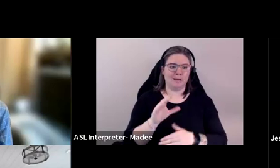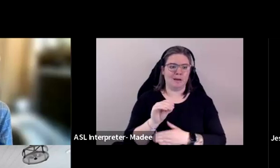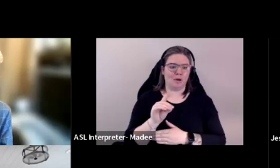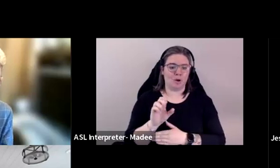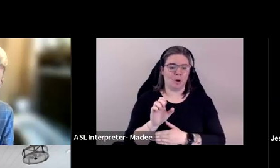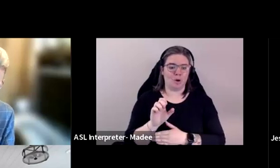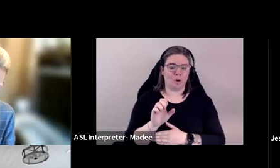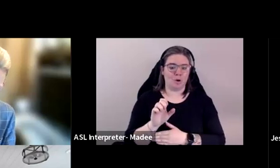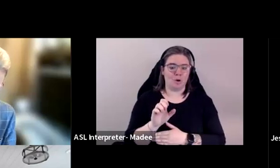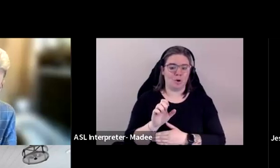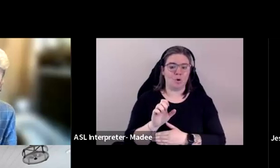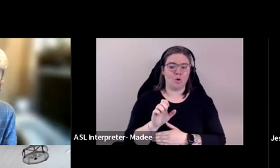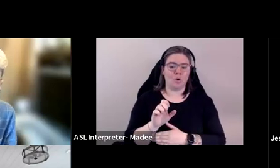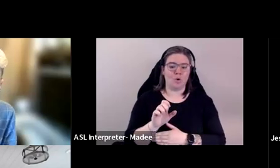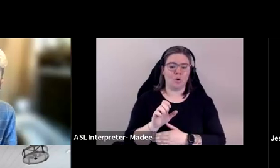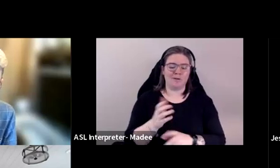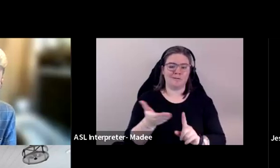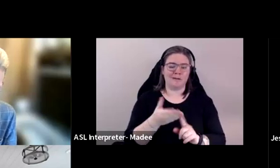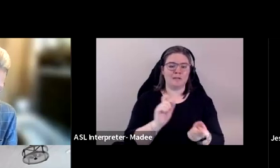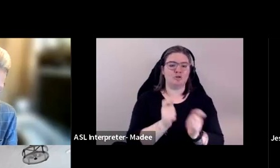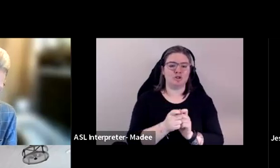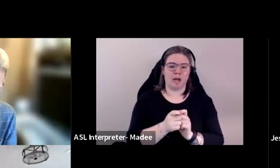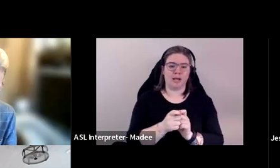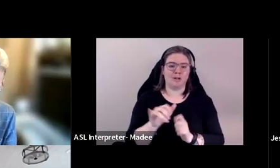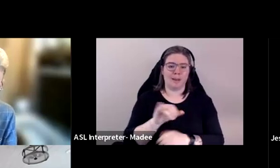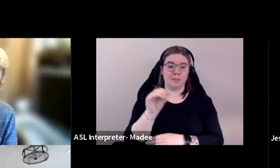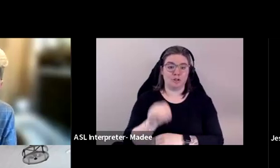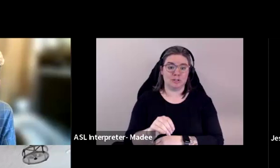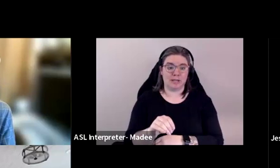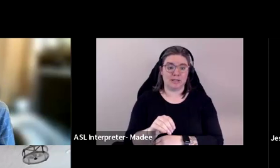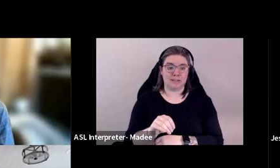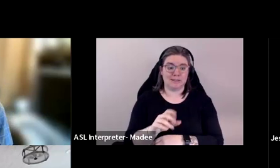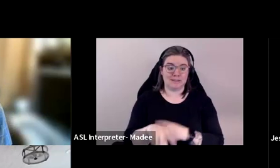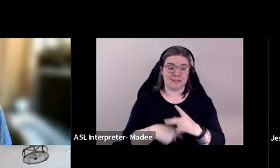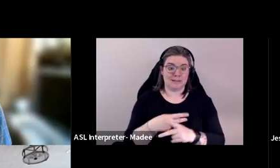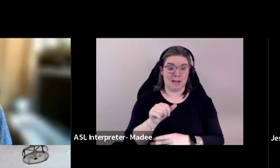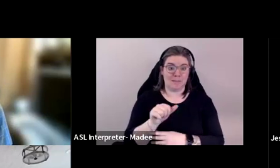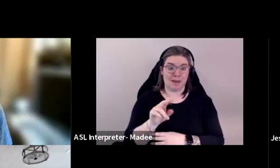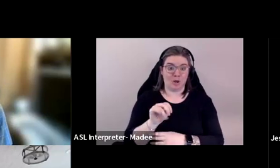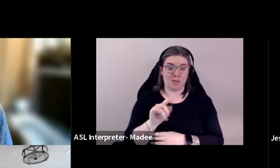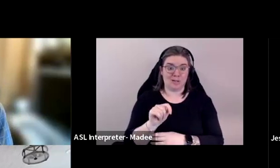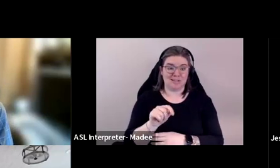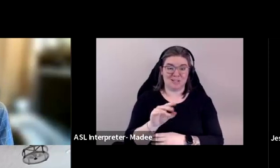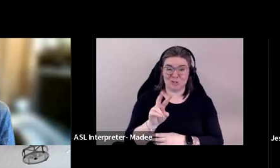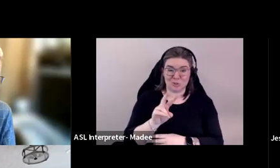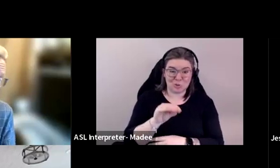fully accessible type. A units from 2% of the units to 10% of the units. And